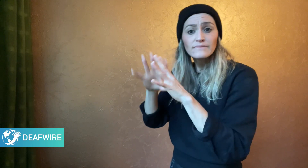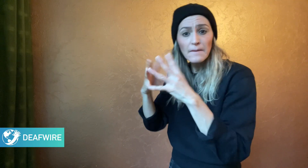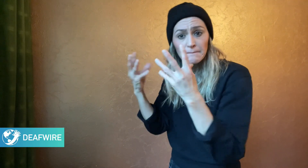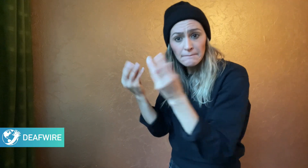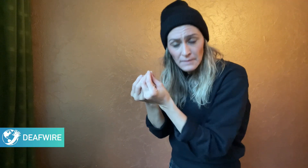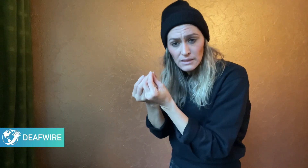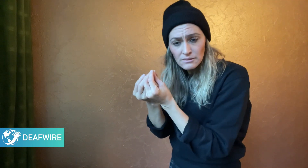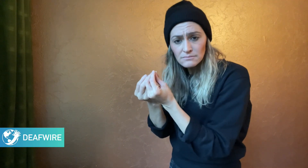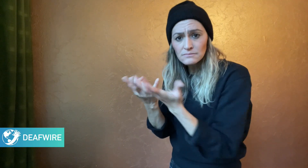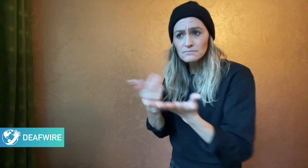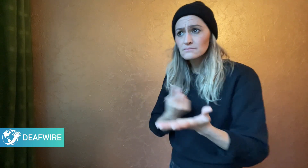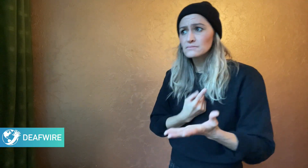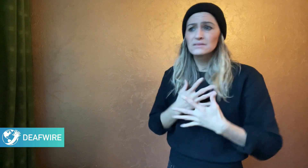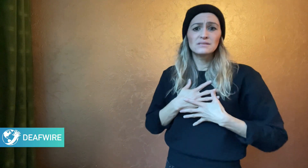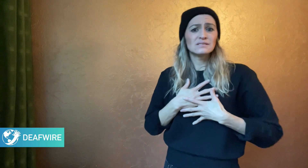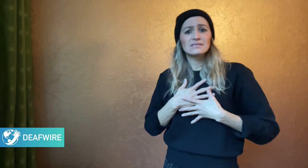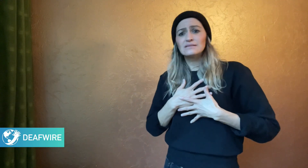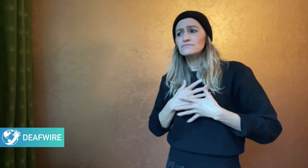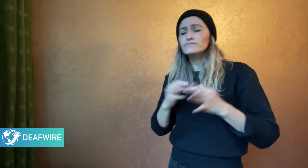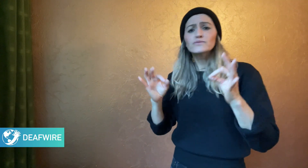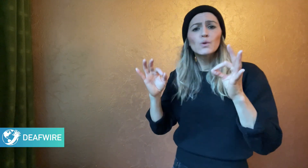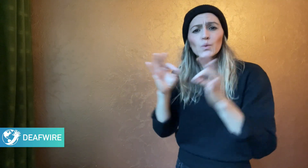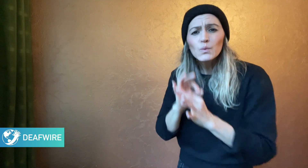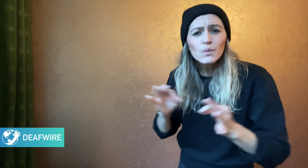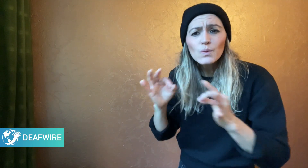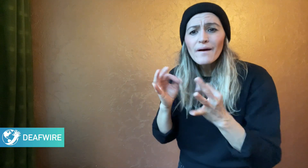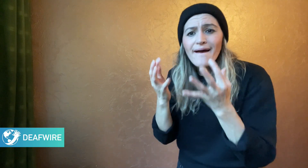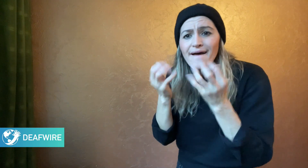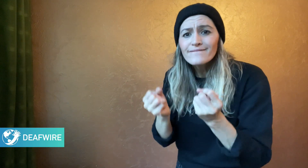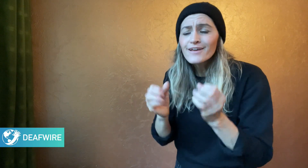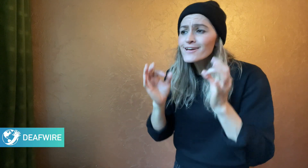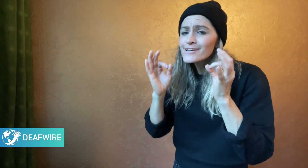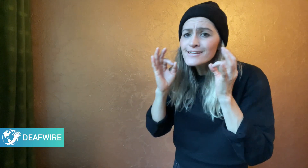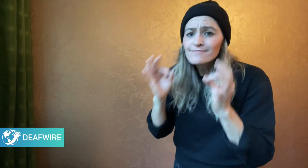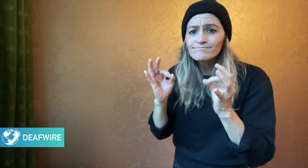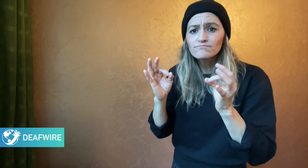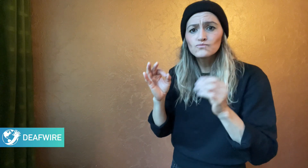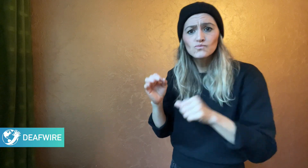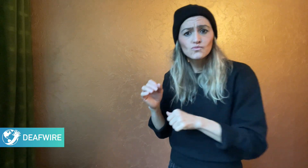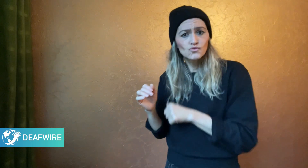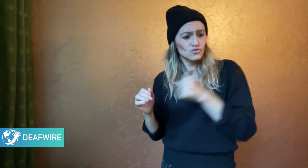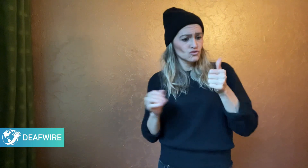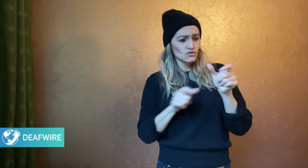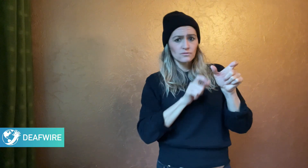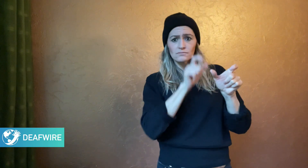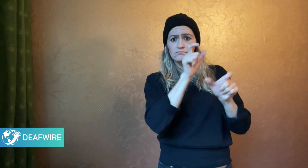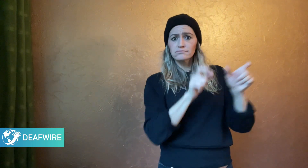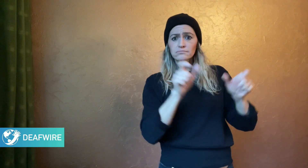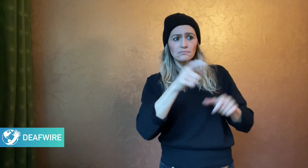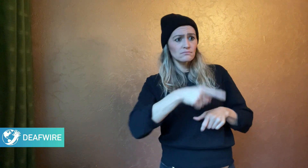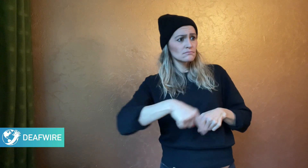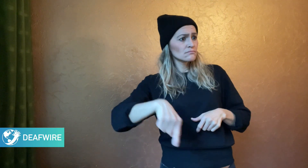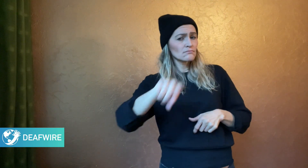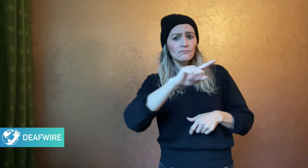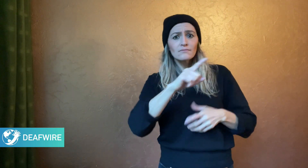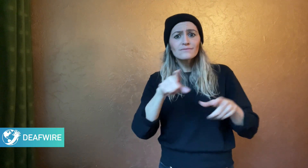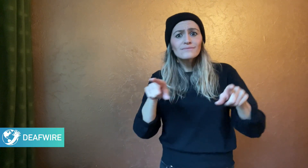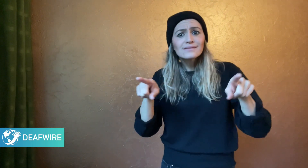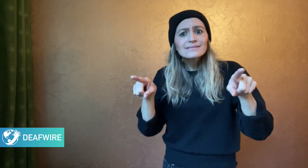not having enough peers who share similar experiences.